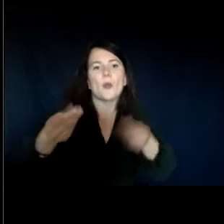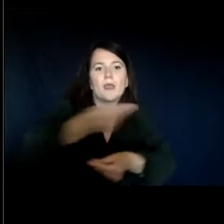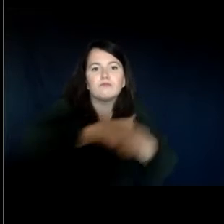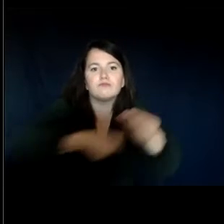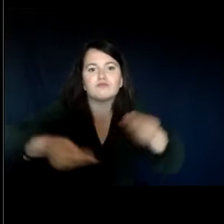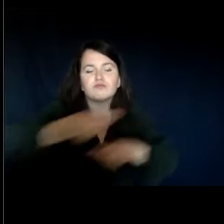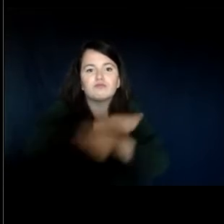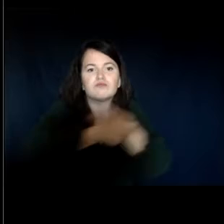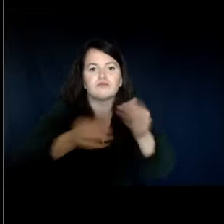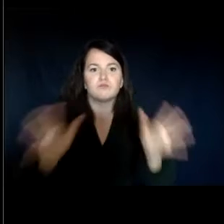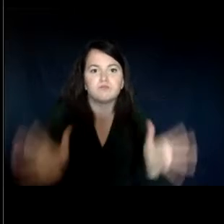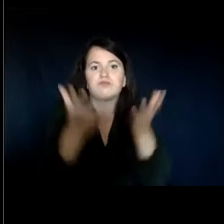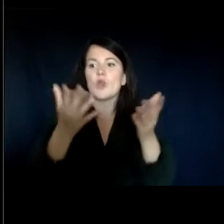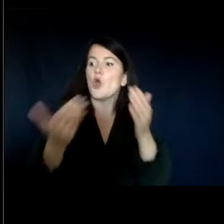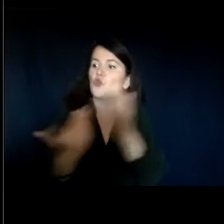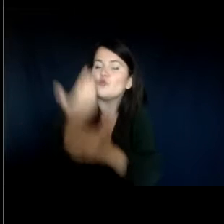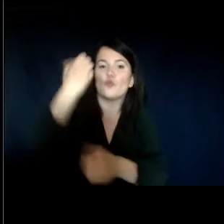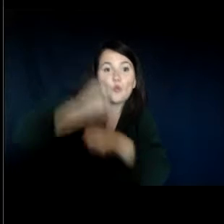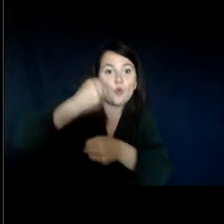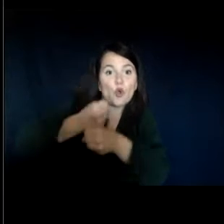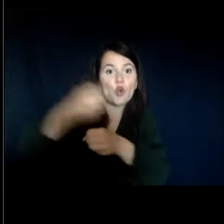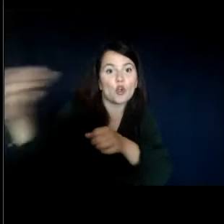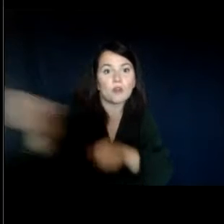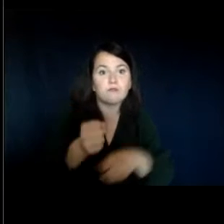but also in particular enhancing social cohesion.